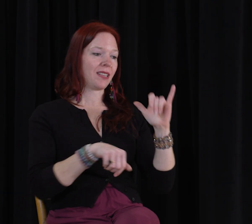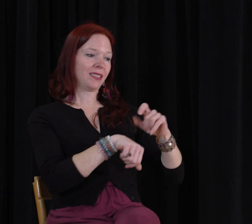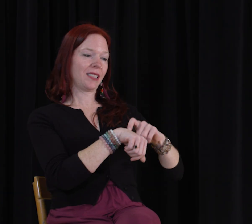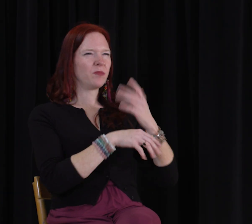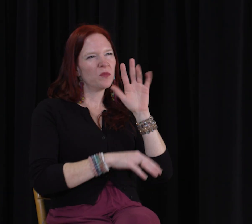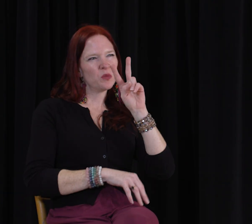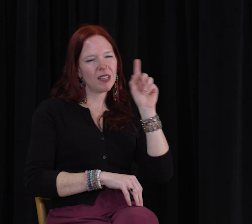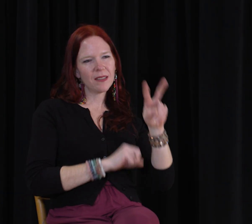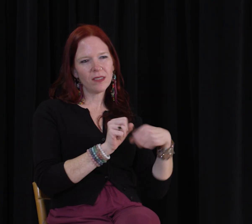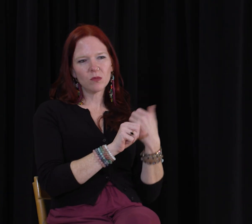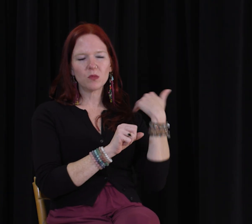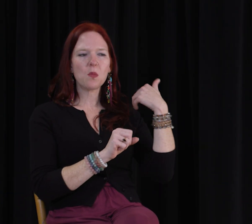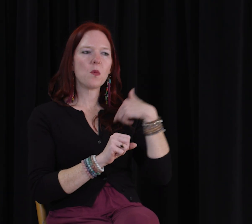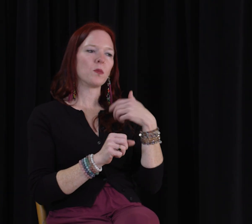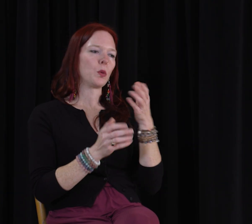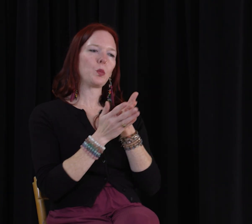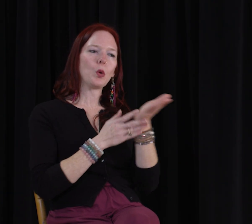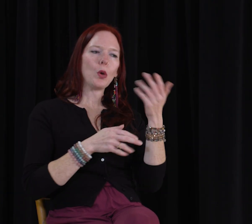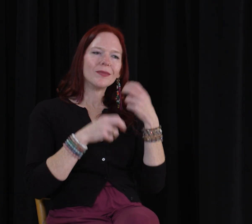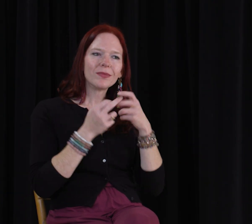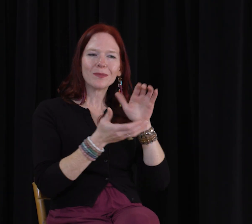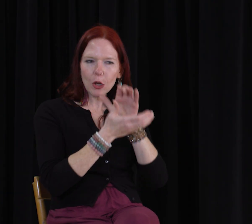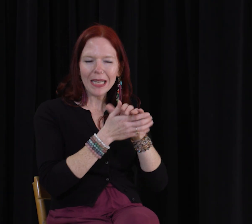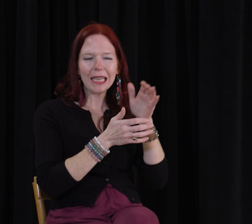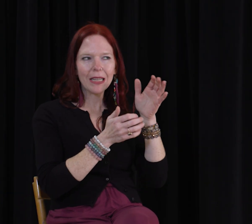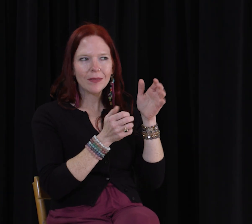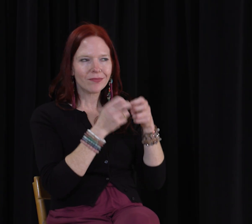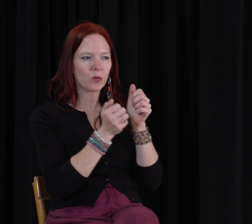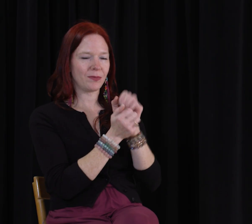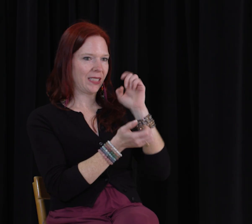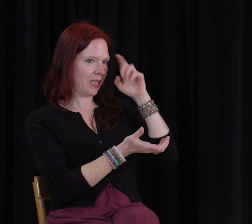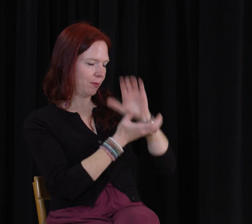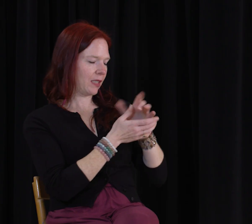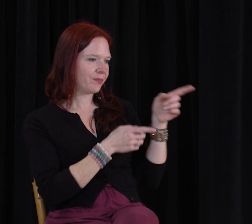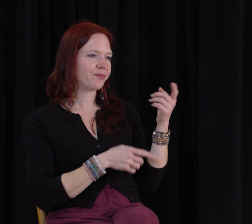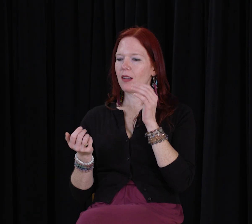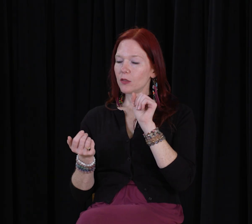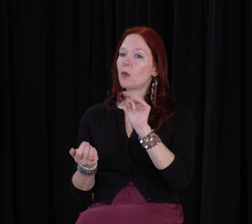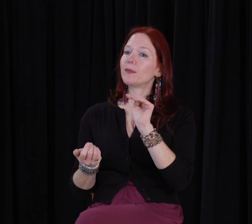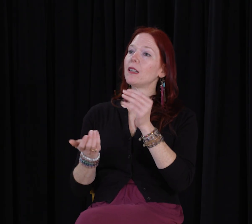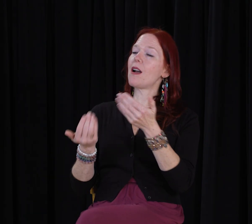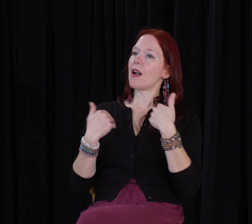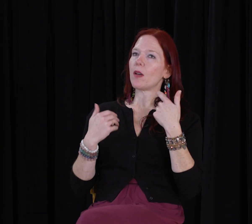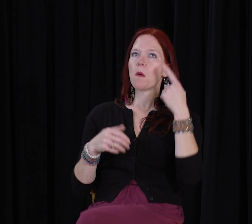at that time, about 2 and 1/2 years ago, I was going through marriage difficulties with my ex-husband. I looked to social media: